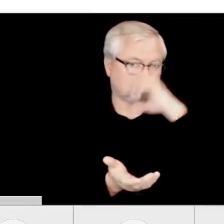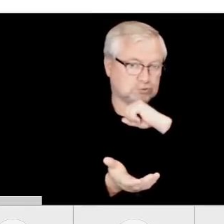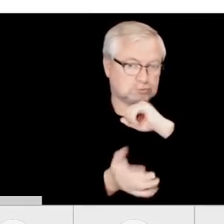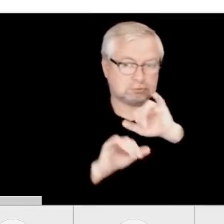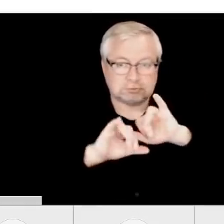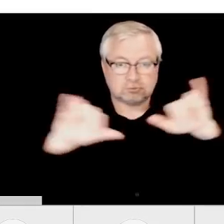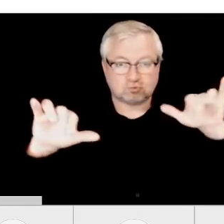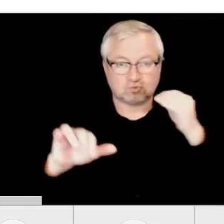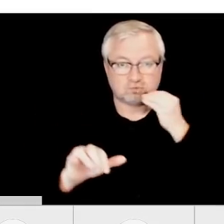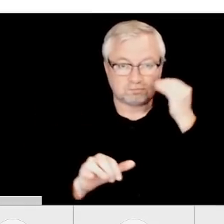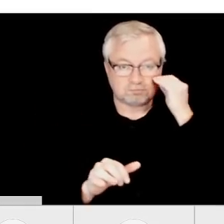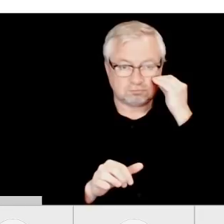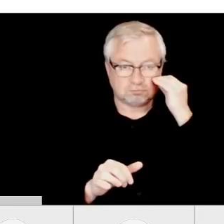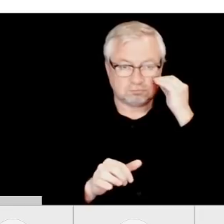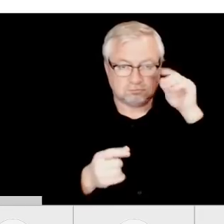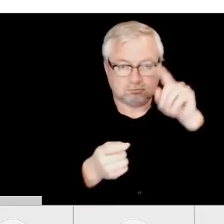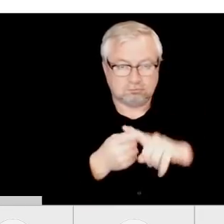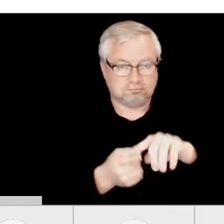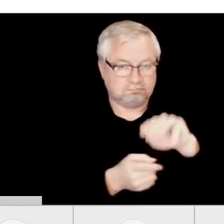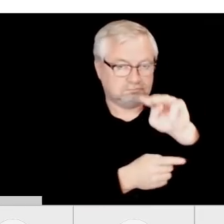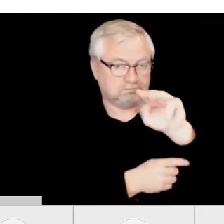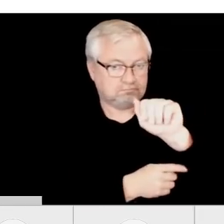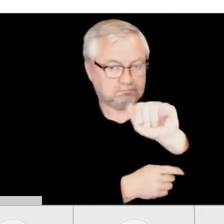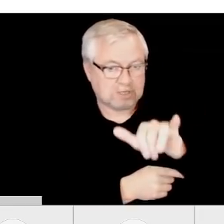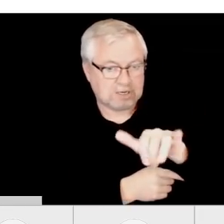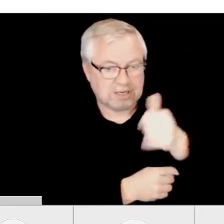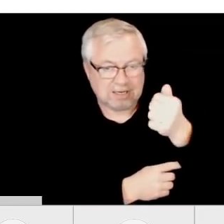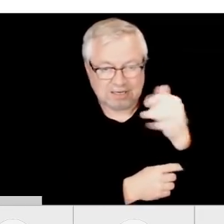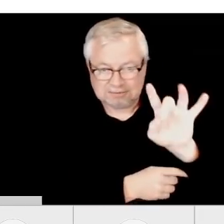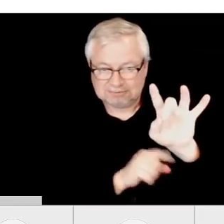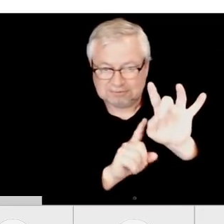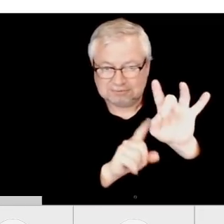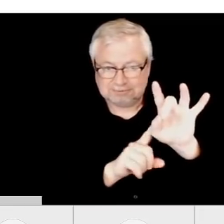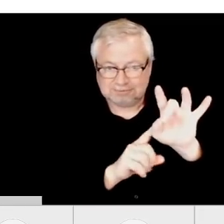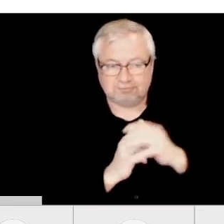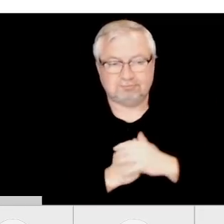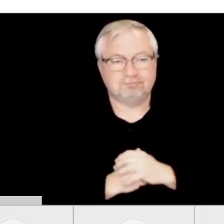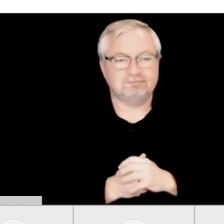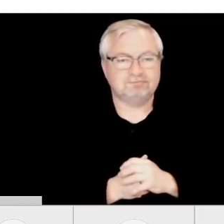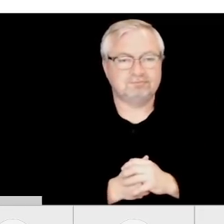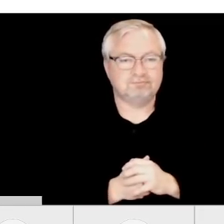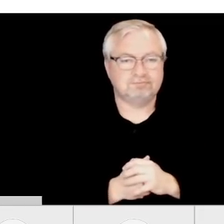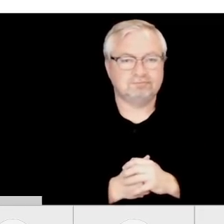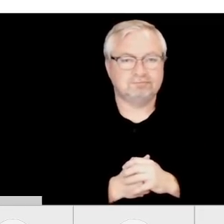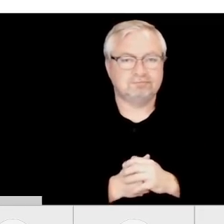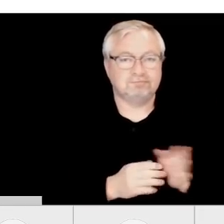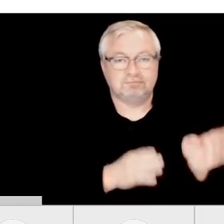on 5/18 and Scenario 6 is where the stay at home order ends as is expected